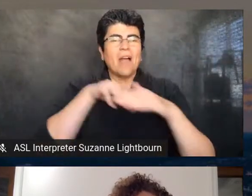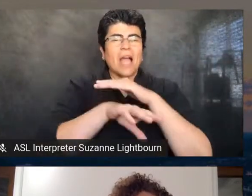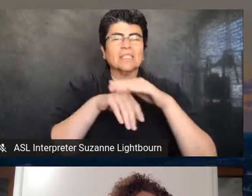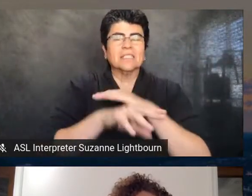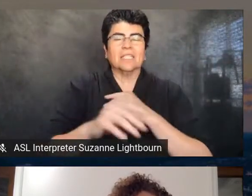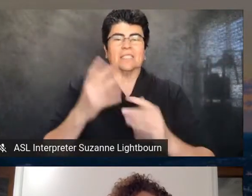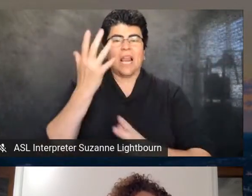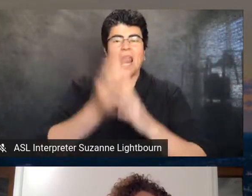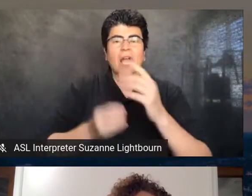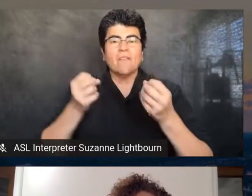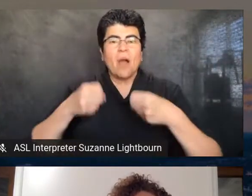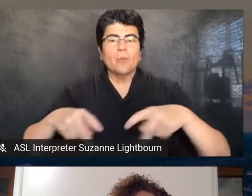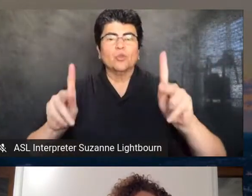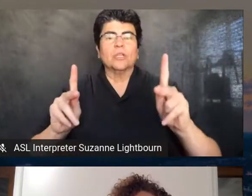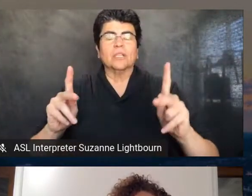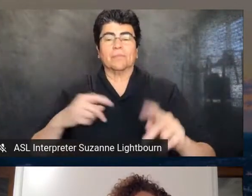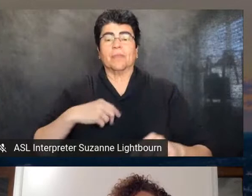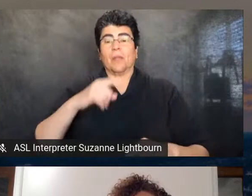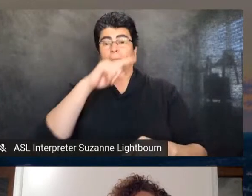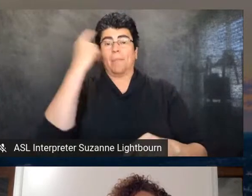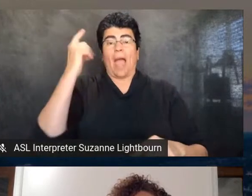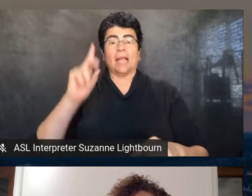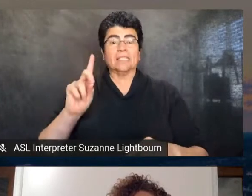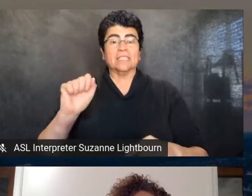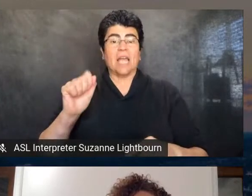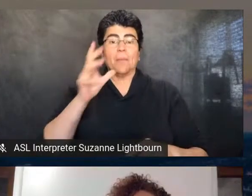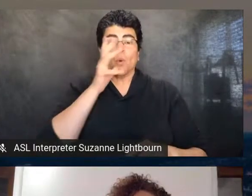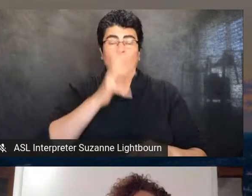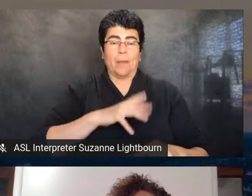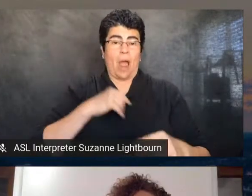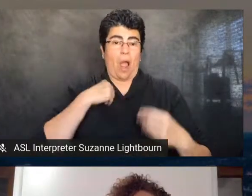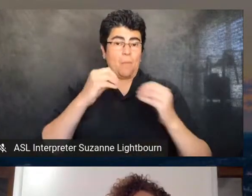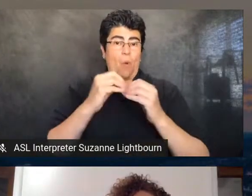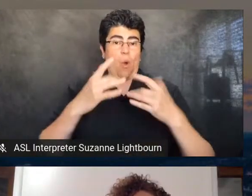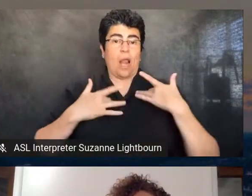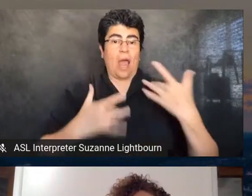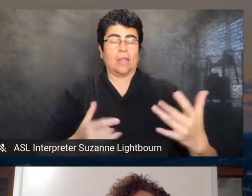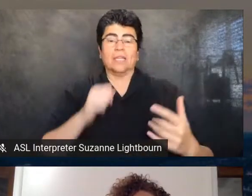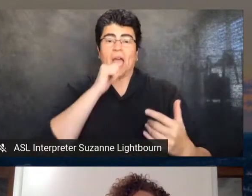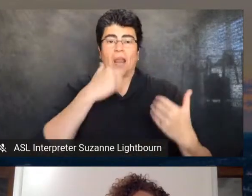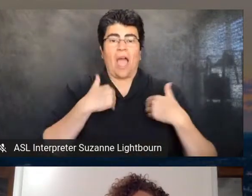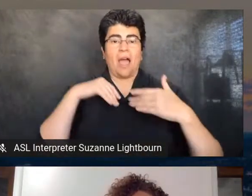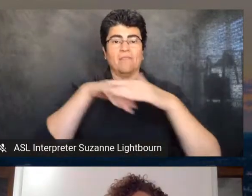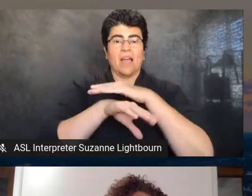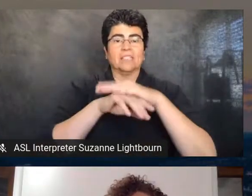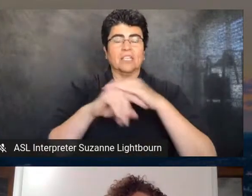and black disabled women are more likely to not have access to proper education,